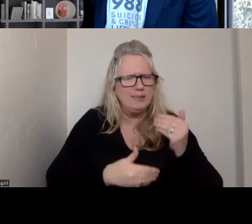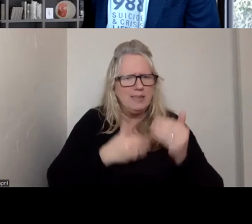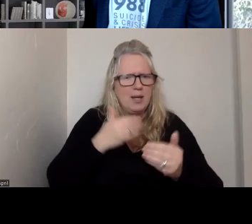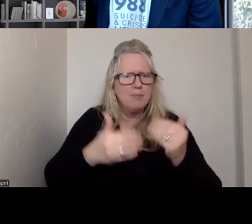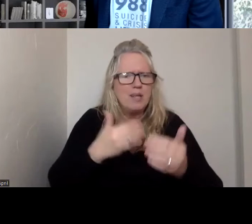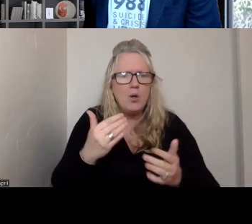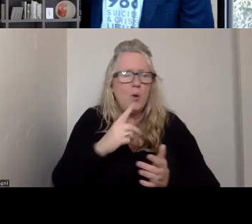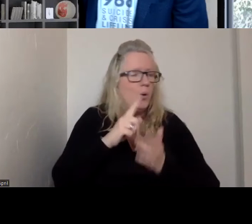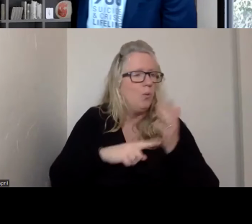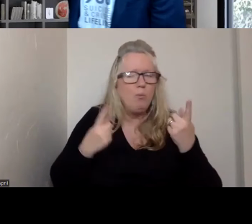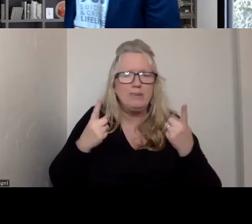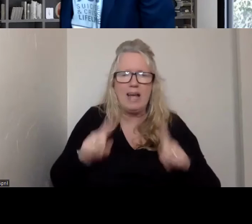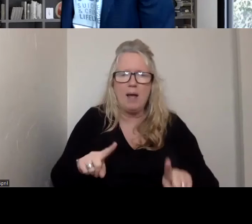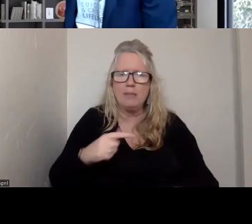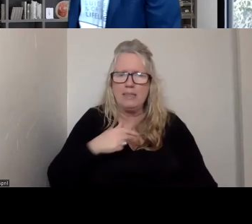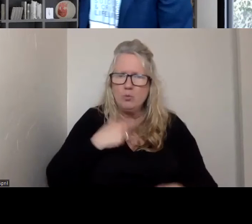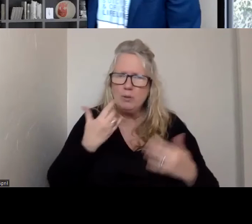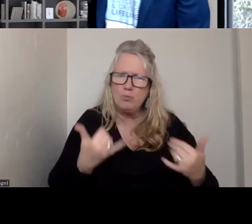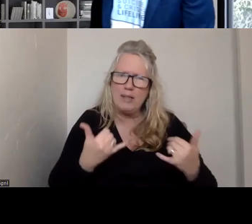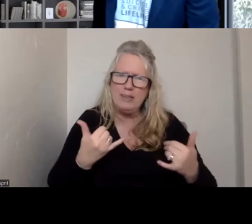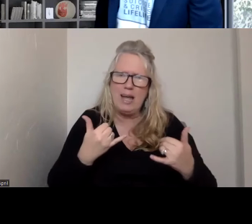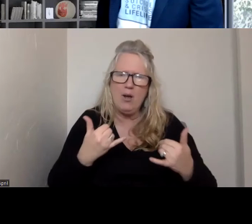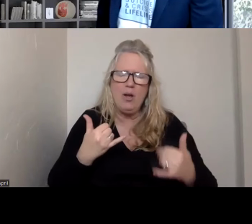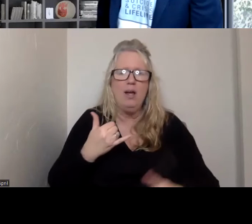AND WHAT WAS HAPPENING TO ME NOW, I JUST HAD TO